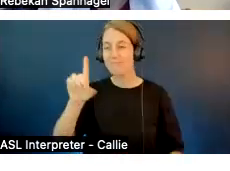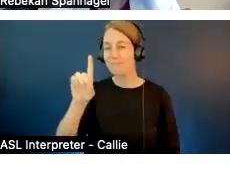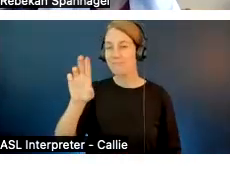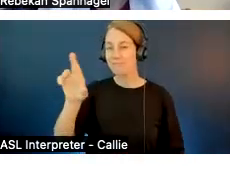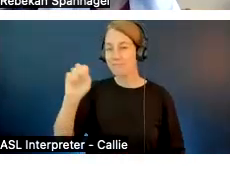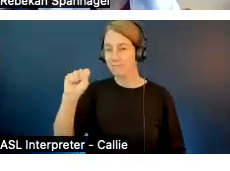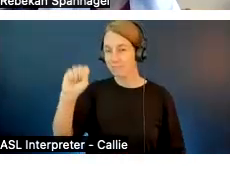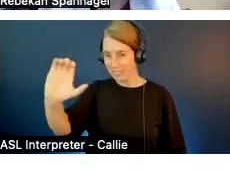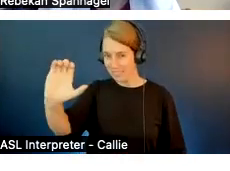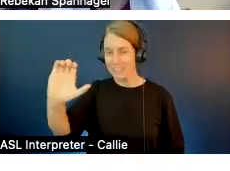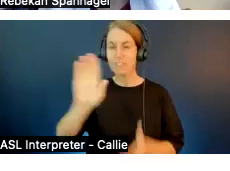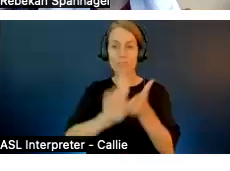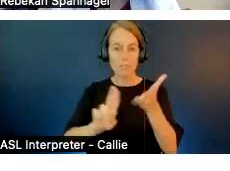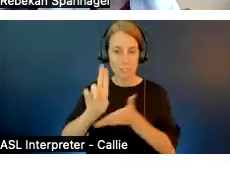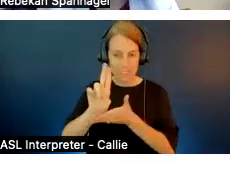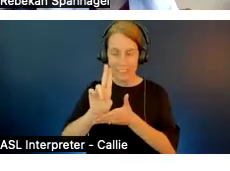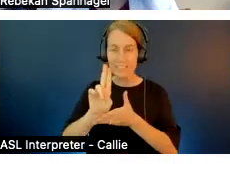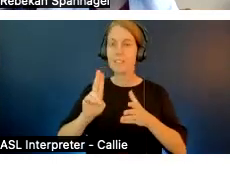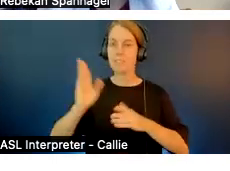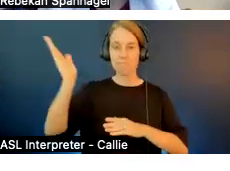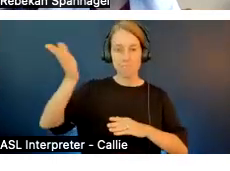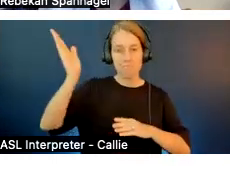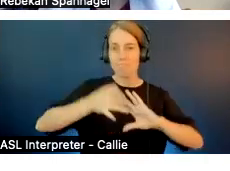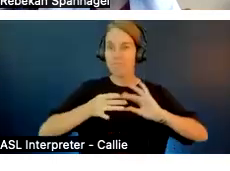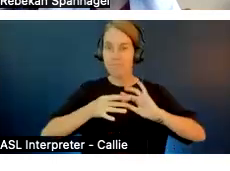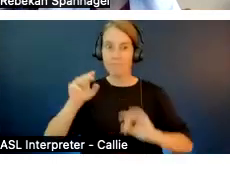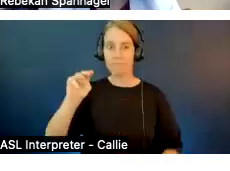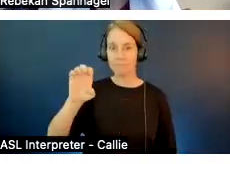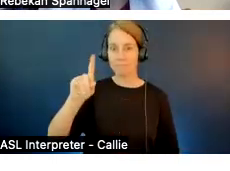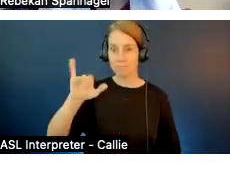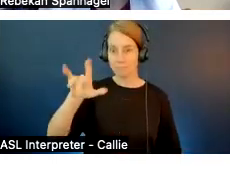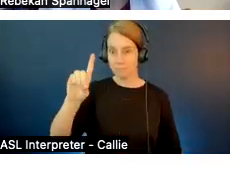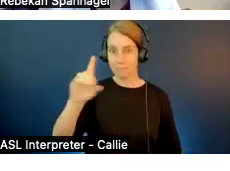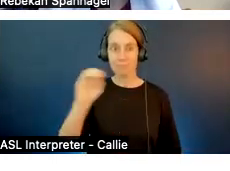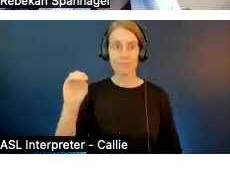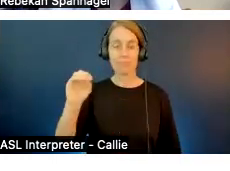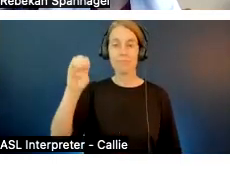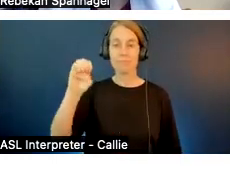and epsdt if you don't know what that is you will find out shortly my name is maggie